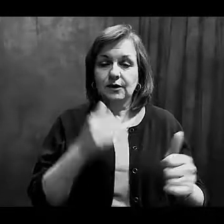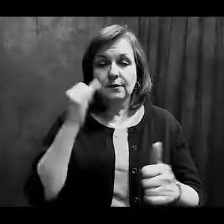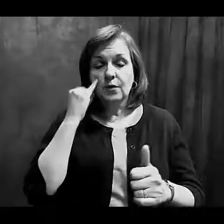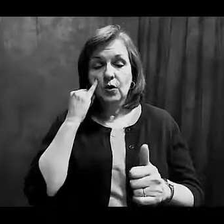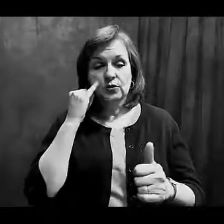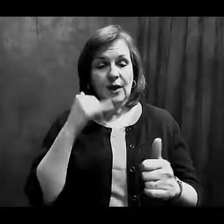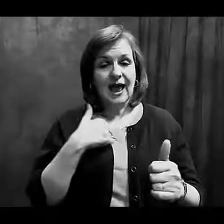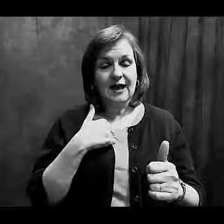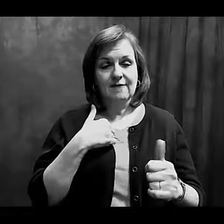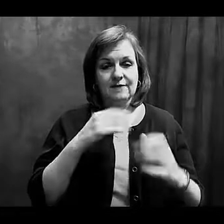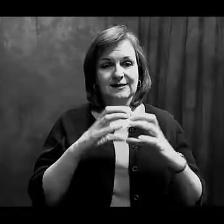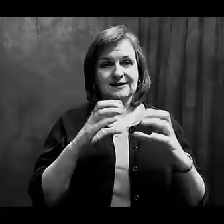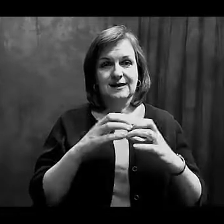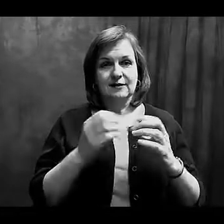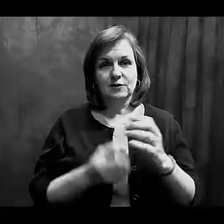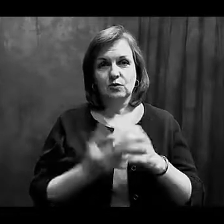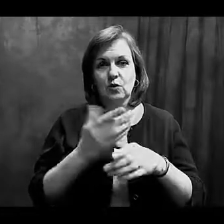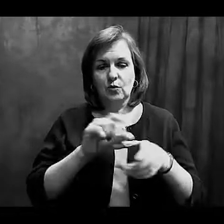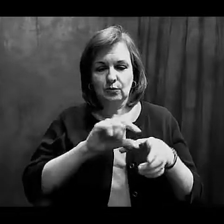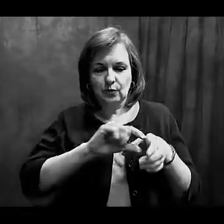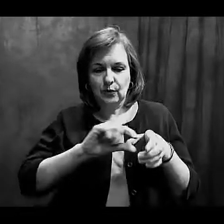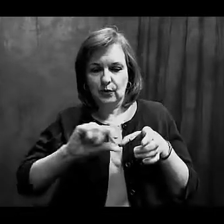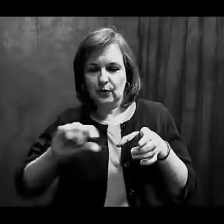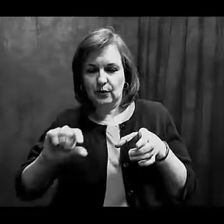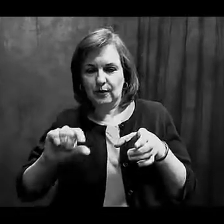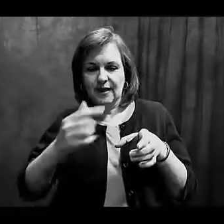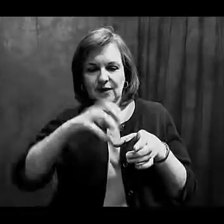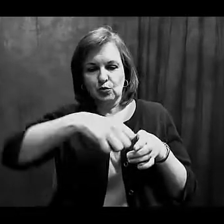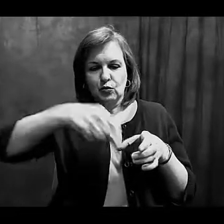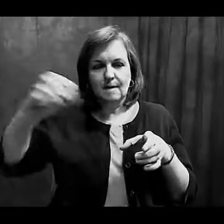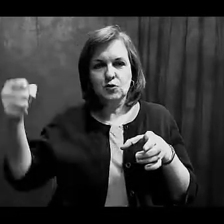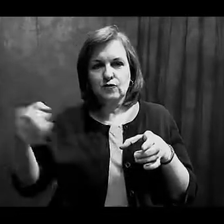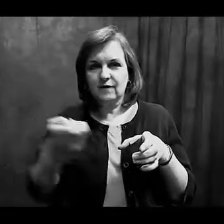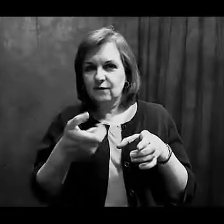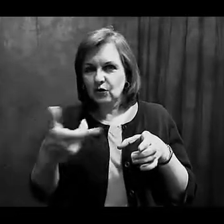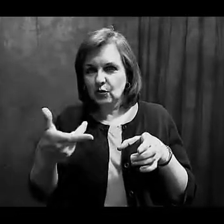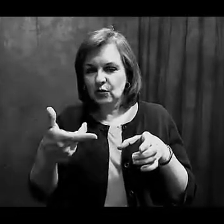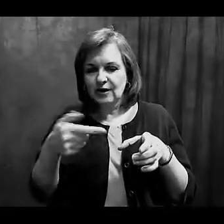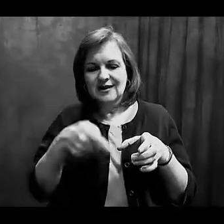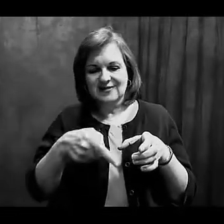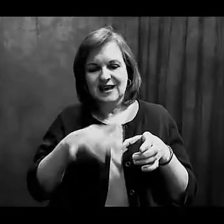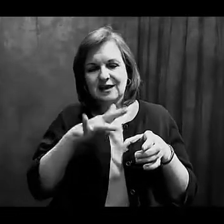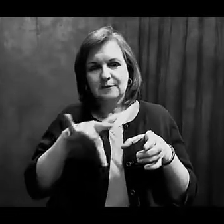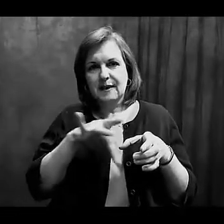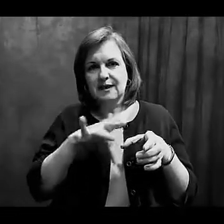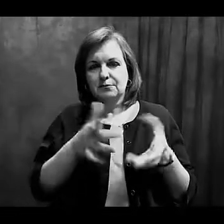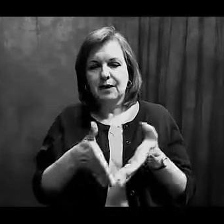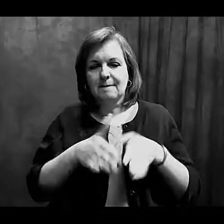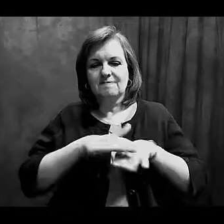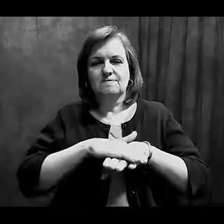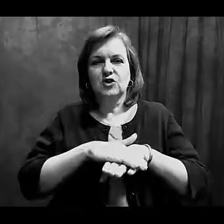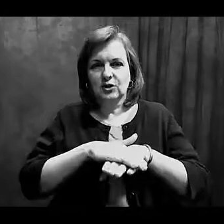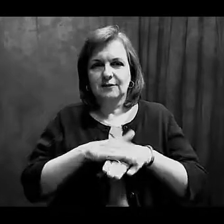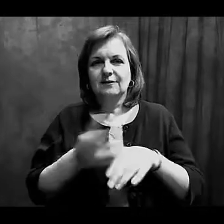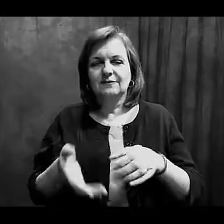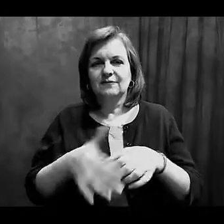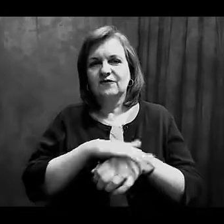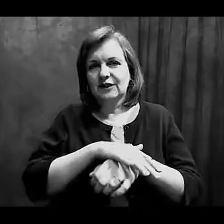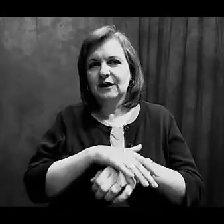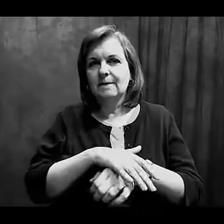and if you remove cells that have grown in a single layer they will actually fill that space again so there's a lot of evidence